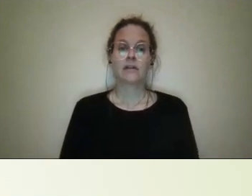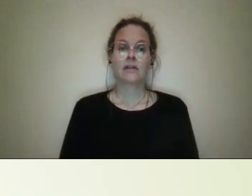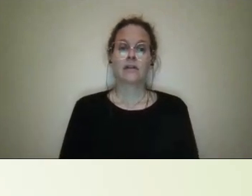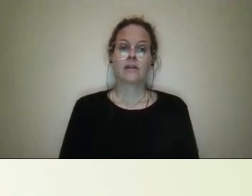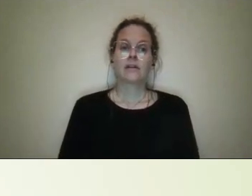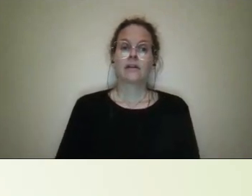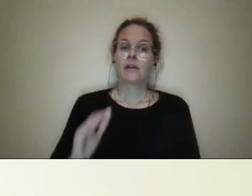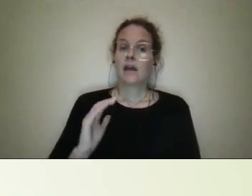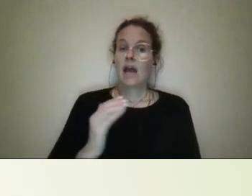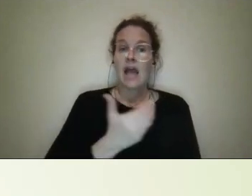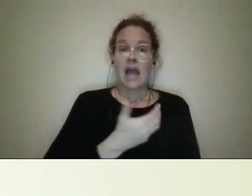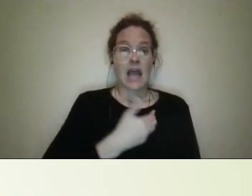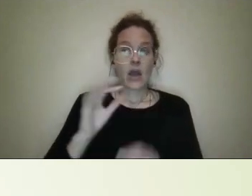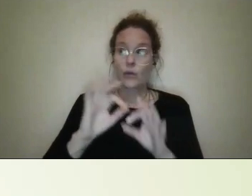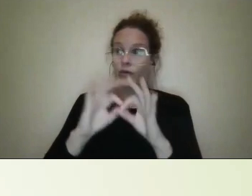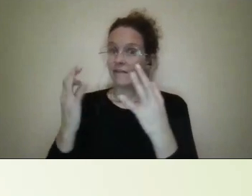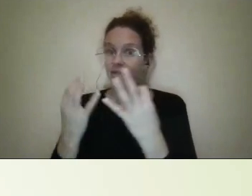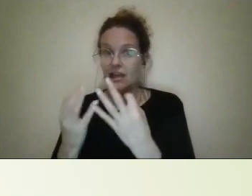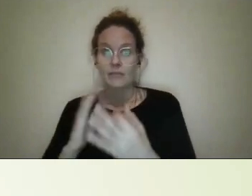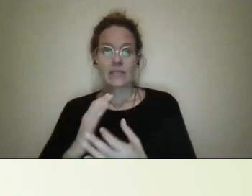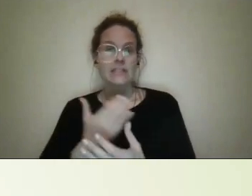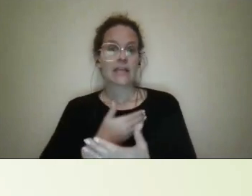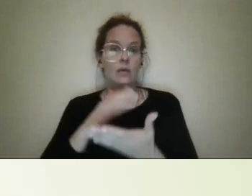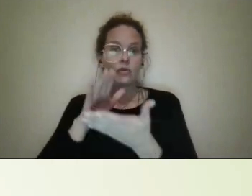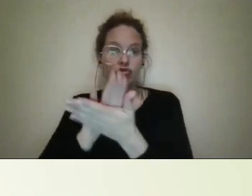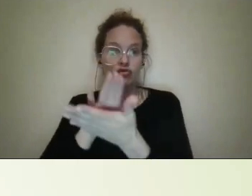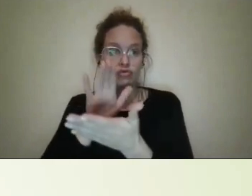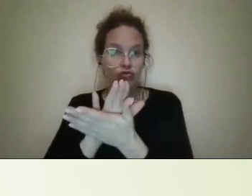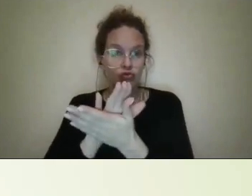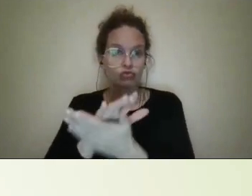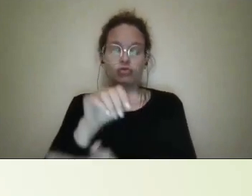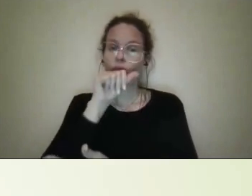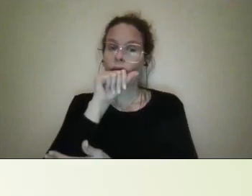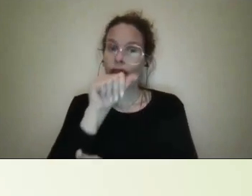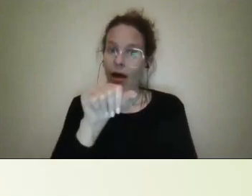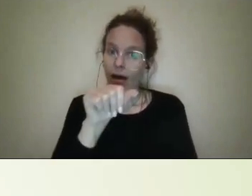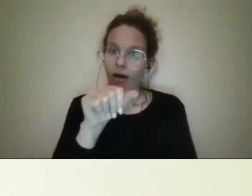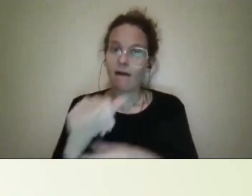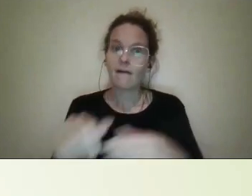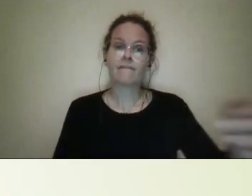as well schools. Every family functions differently and everybody has different